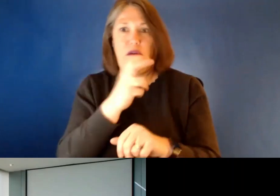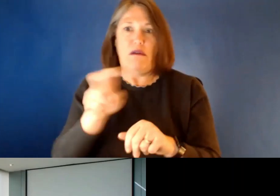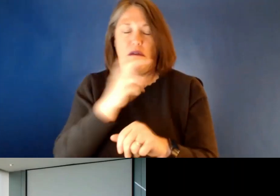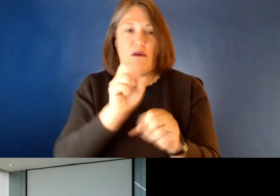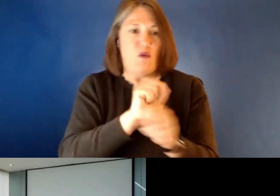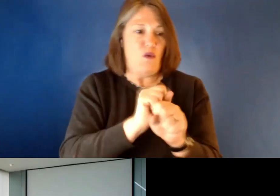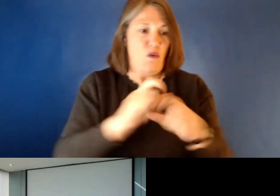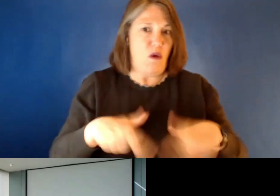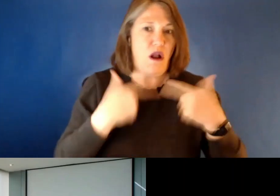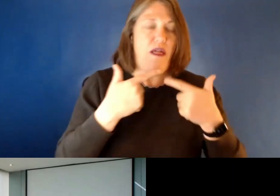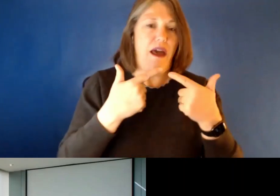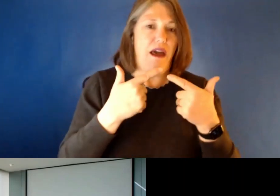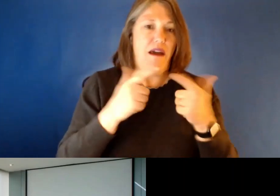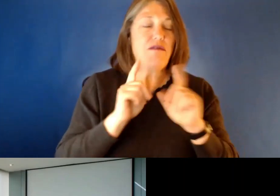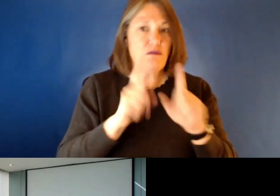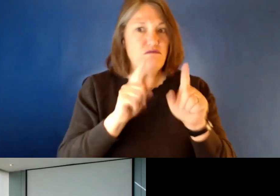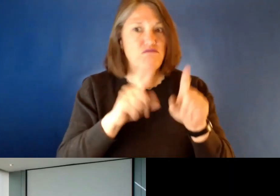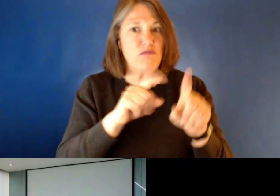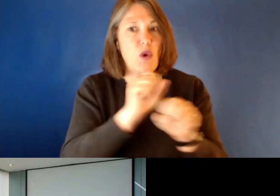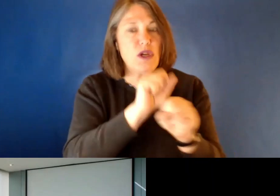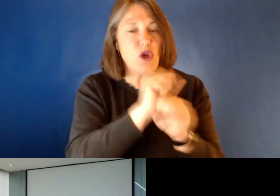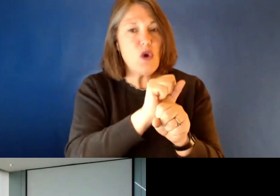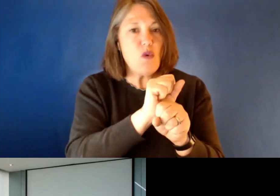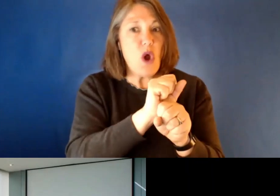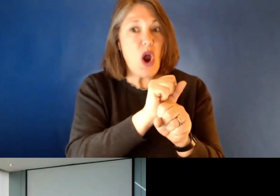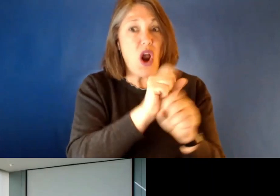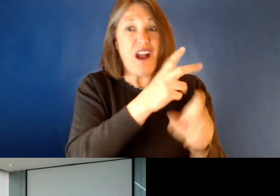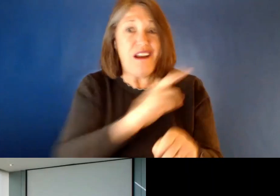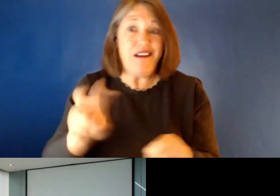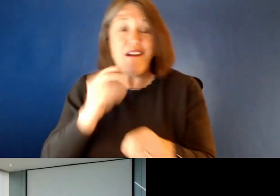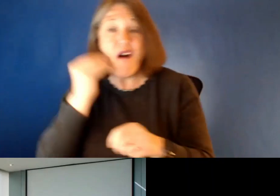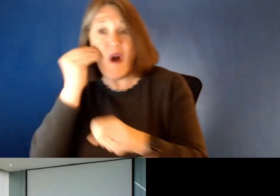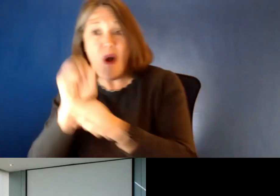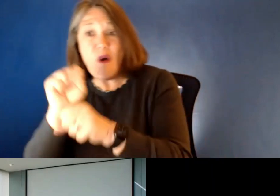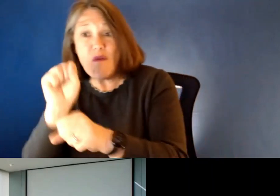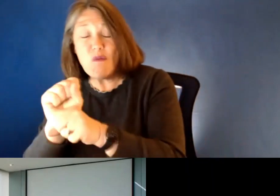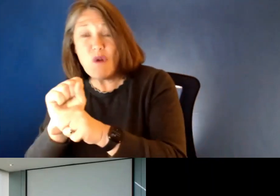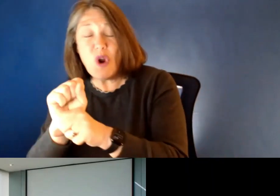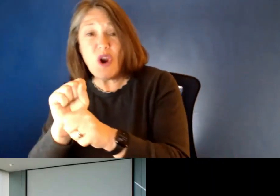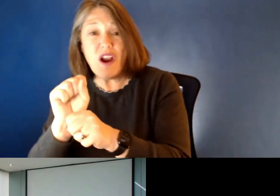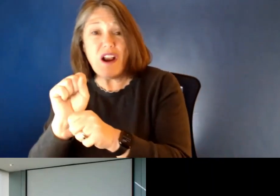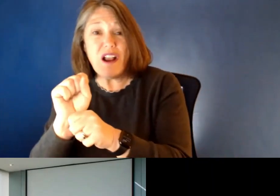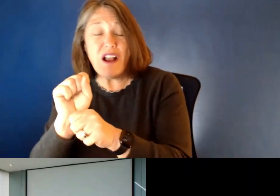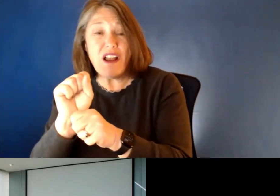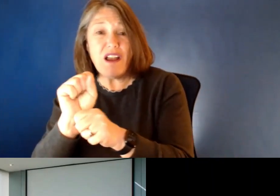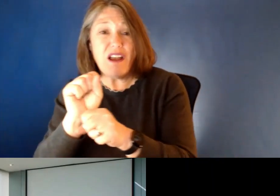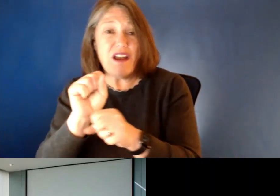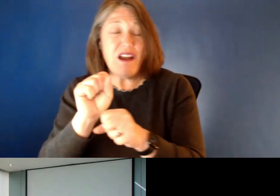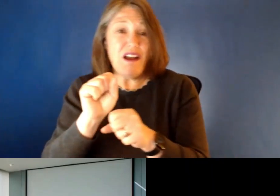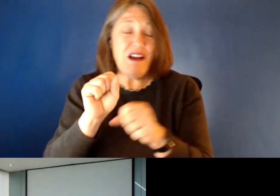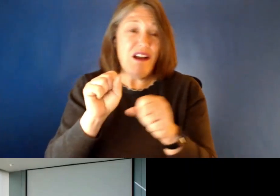from in work to homework 06:08:04 from playspace to teaching and research